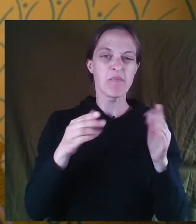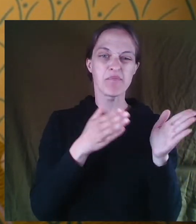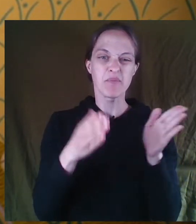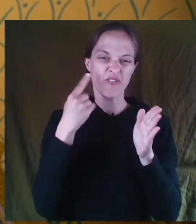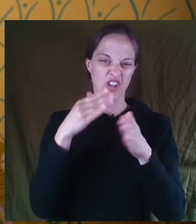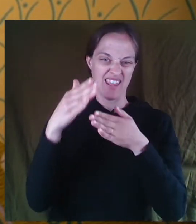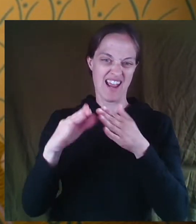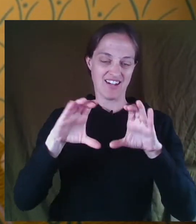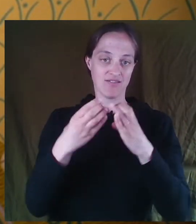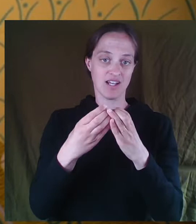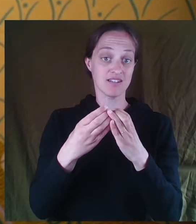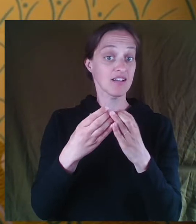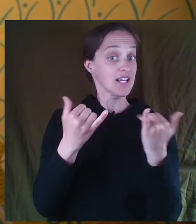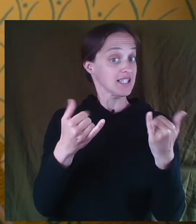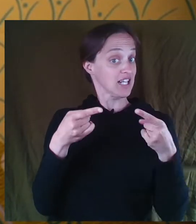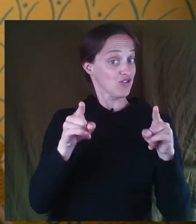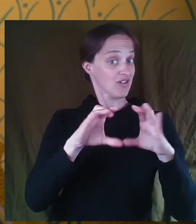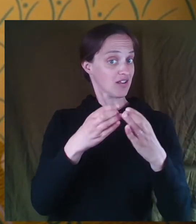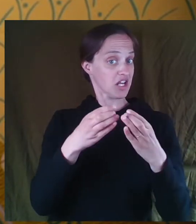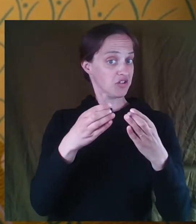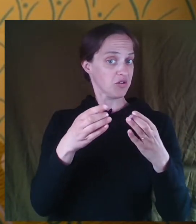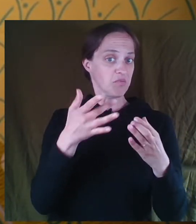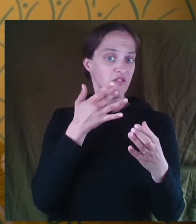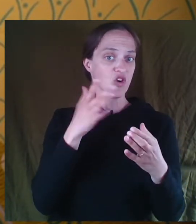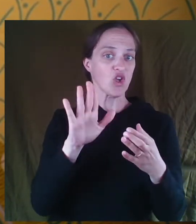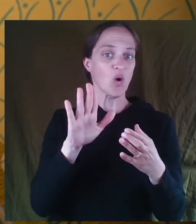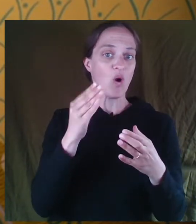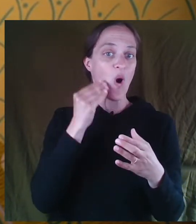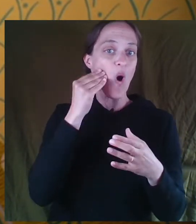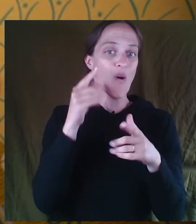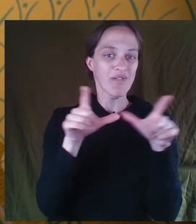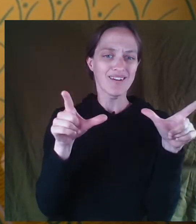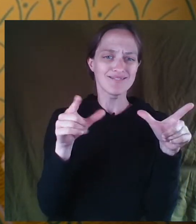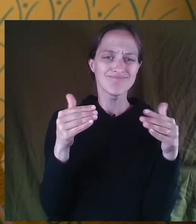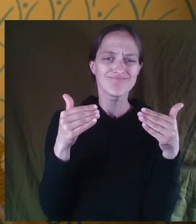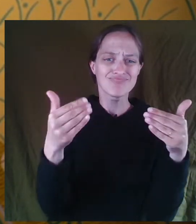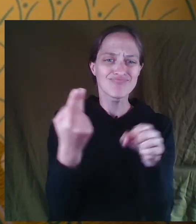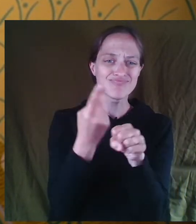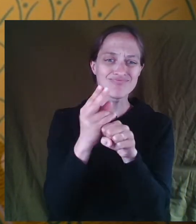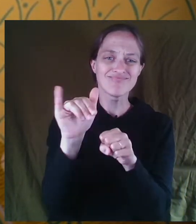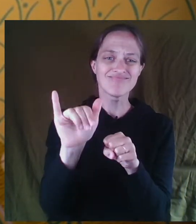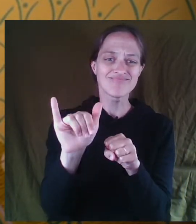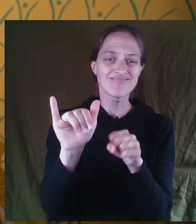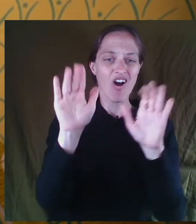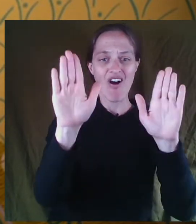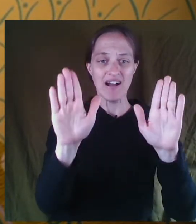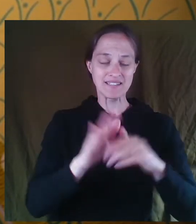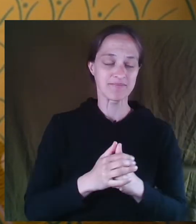and today during the lesson, if you would like to speak in your own home language, go for it. That's awesome.